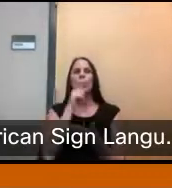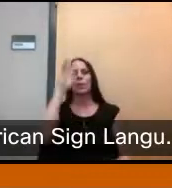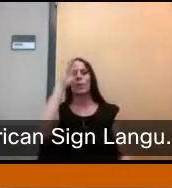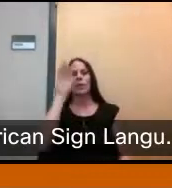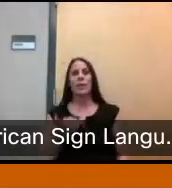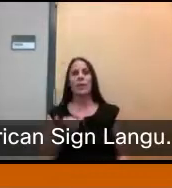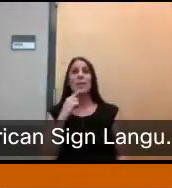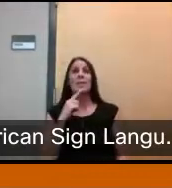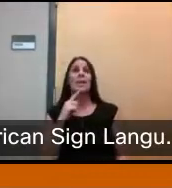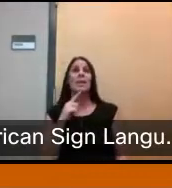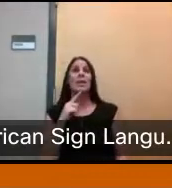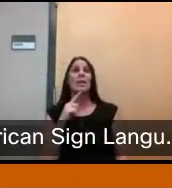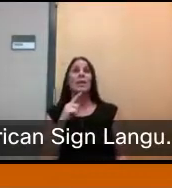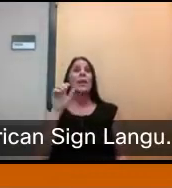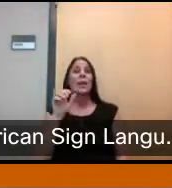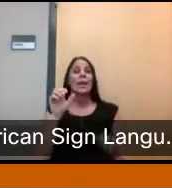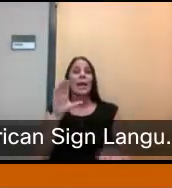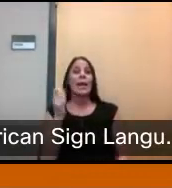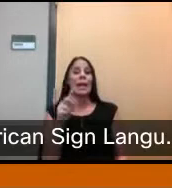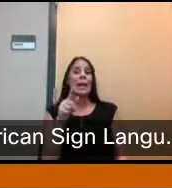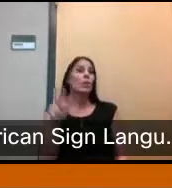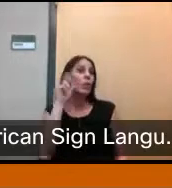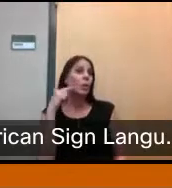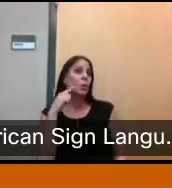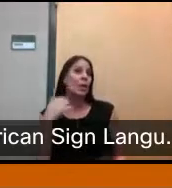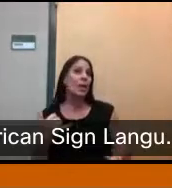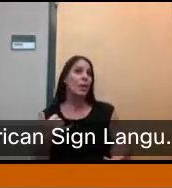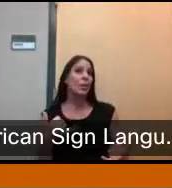Guy? It was a single word. Anyone want to shout out what you think the